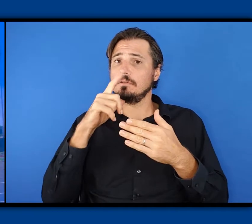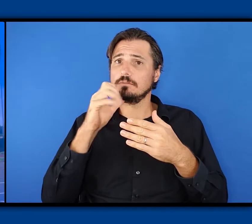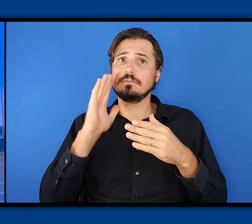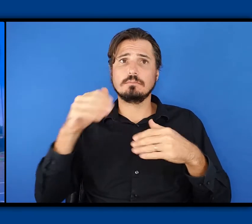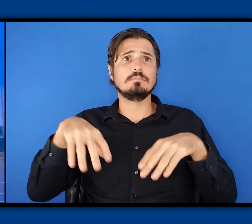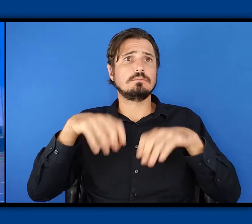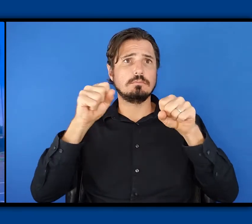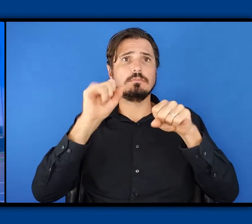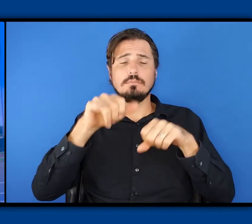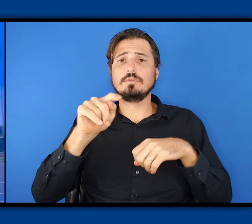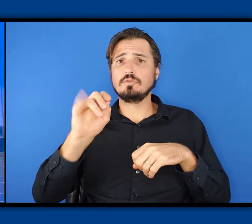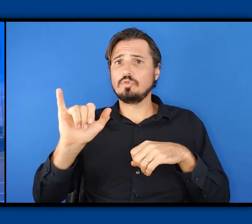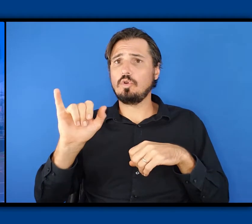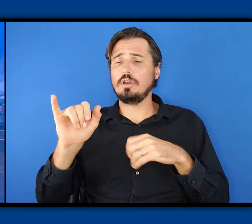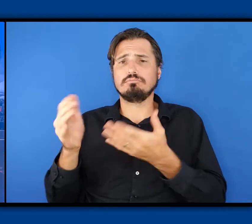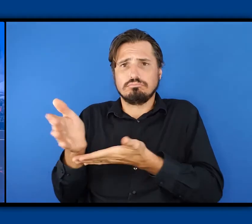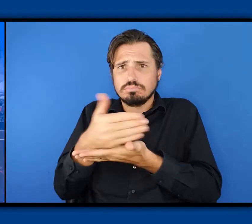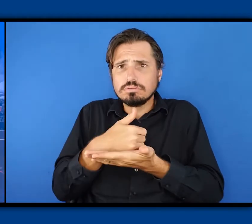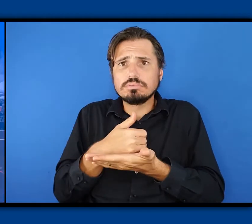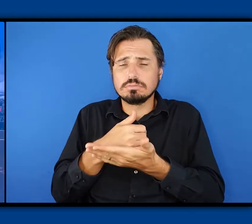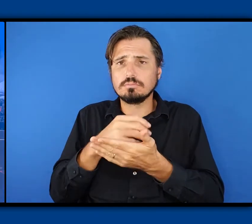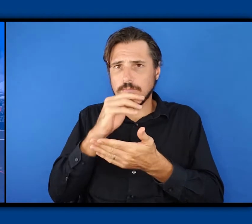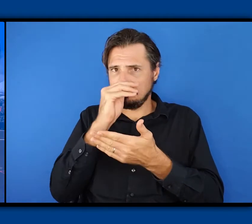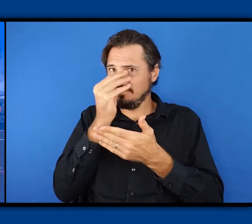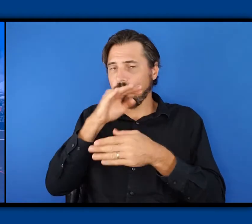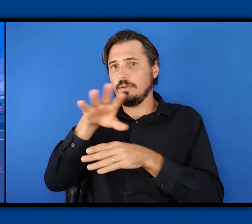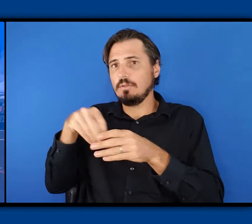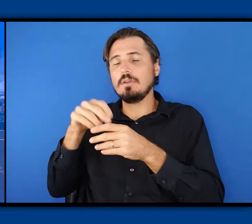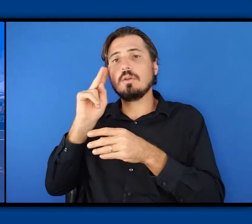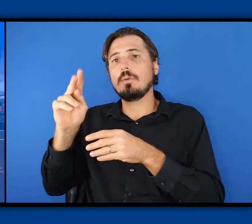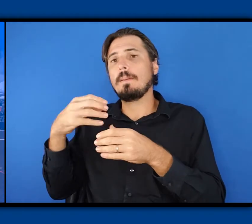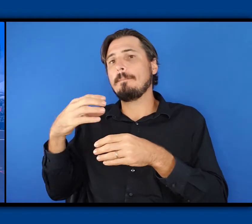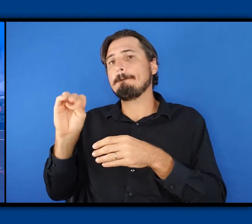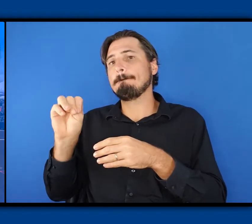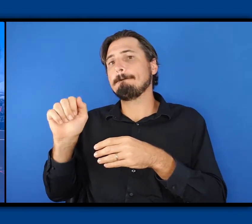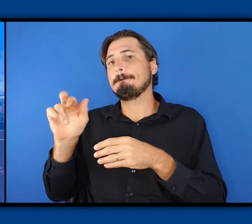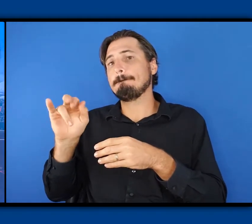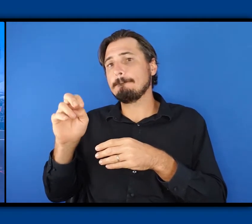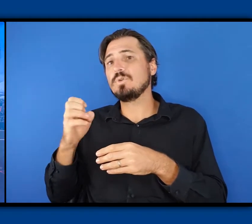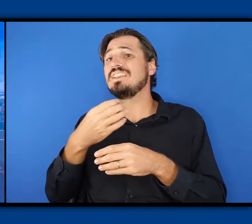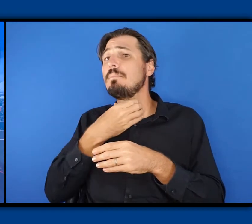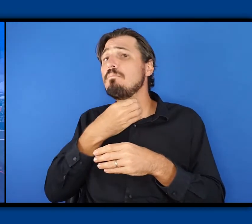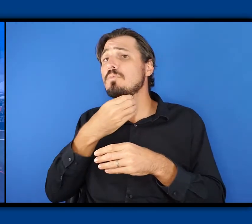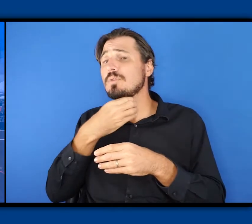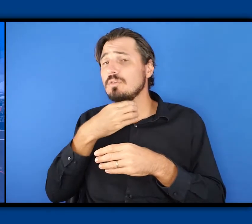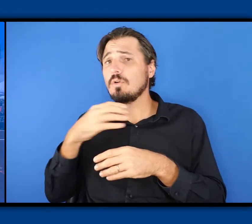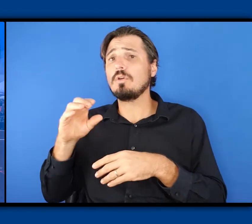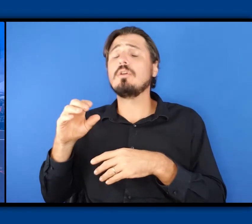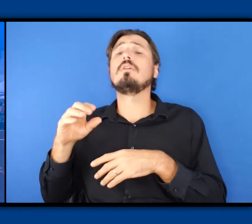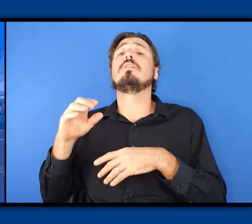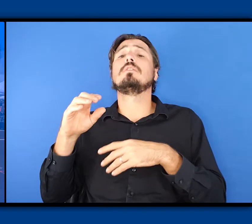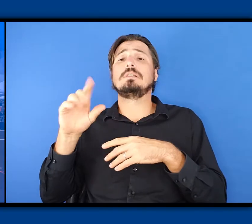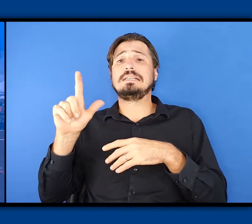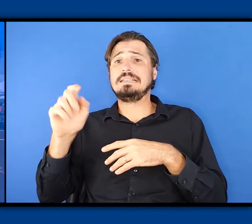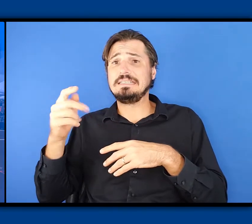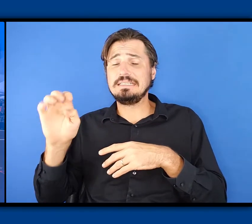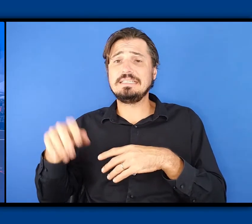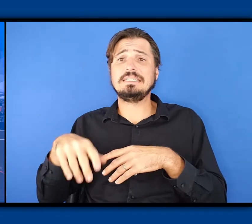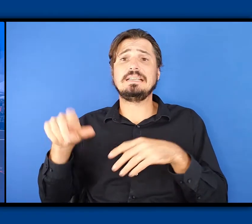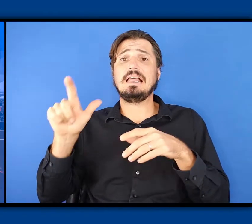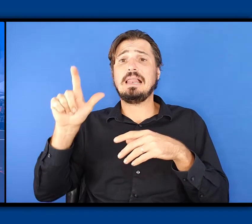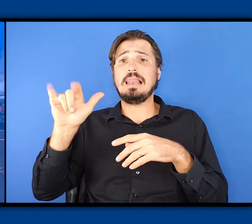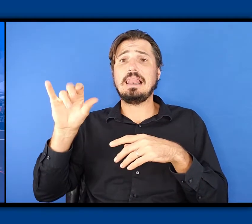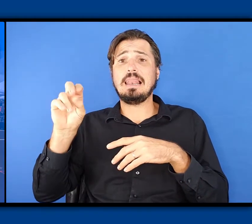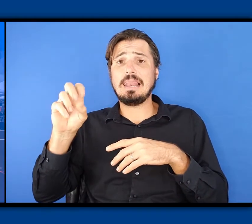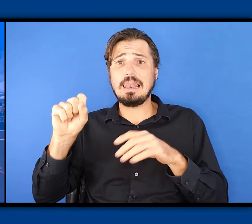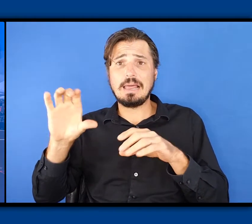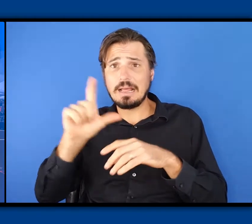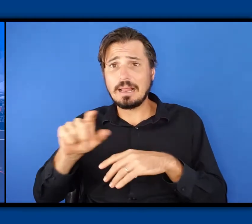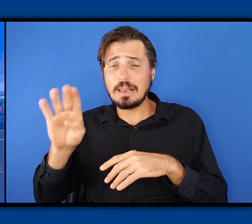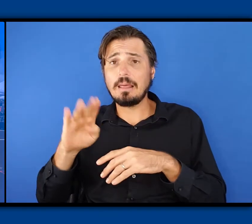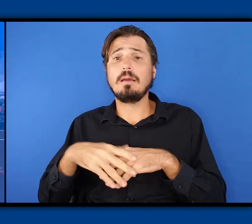including the Kauai Marine Corps League, the Salvation Army, and the Lions Club, and volunteers from our participating county and state departments